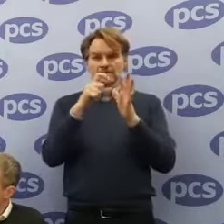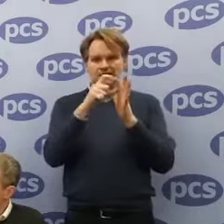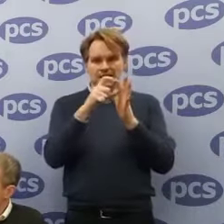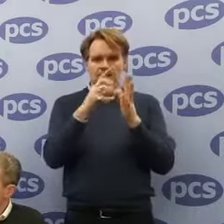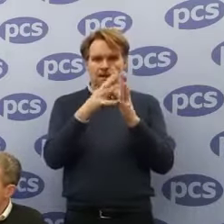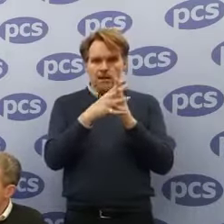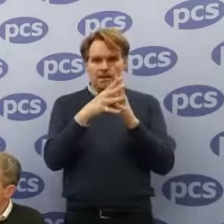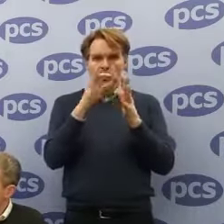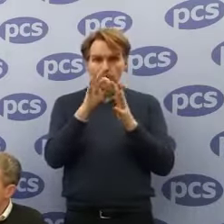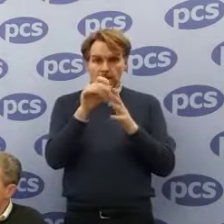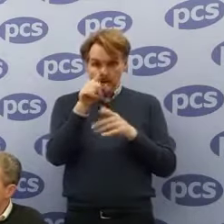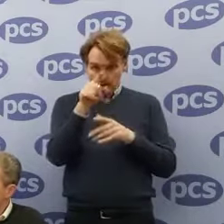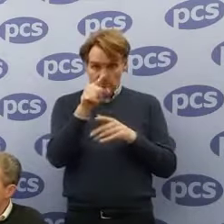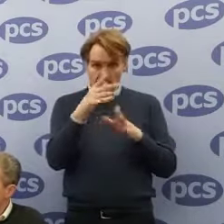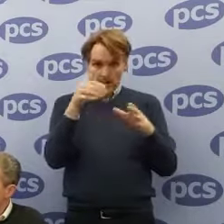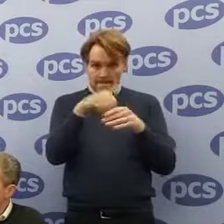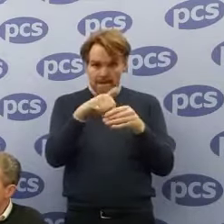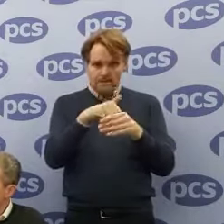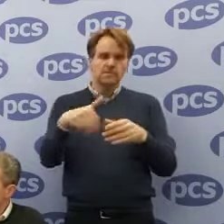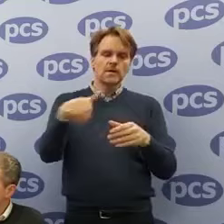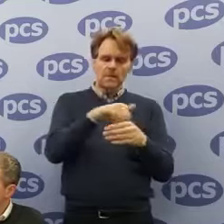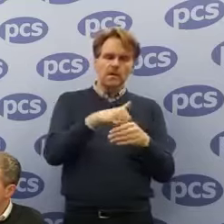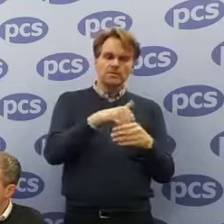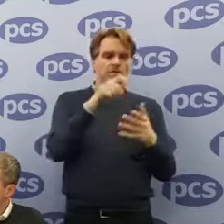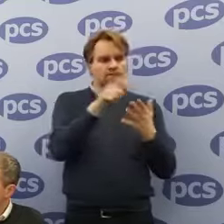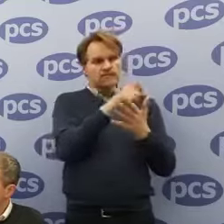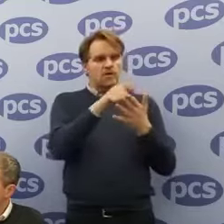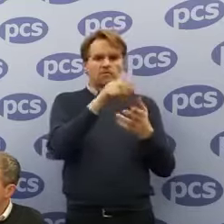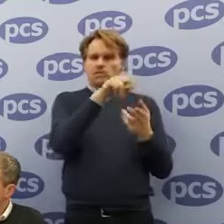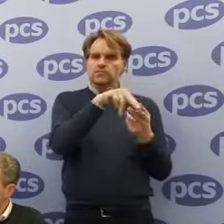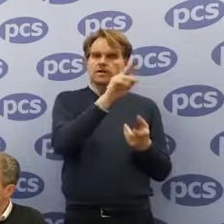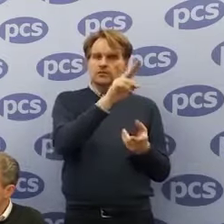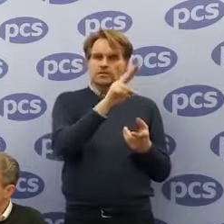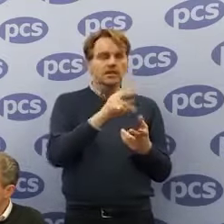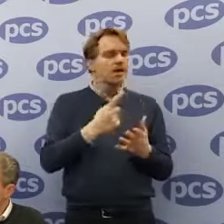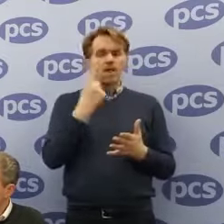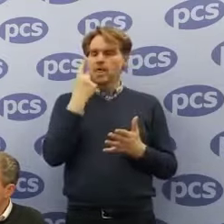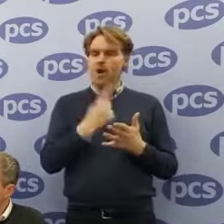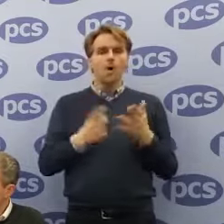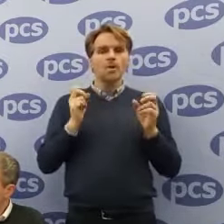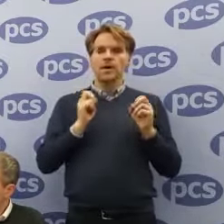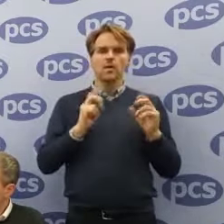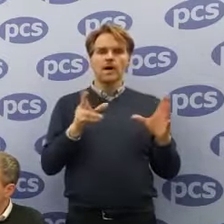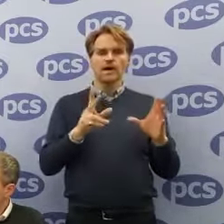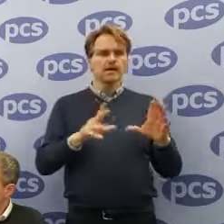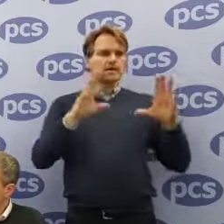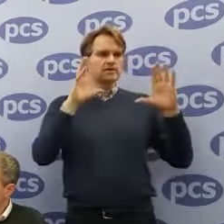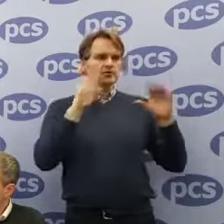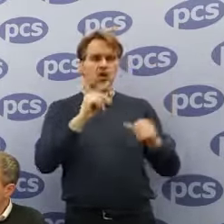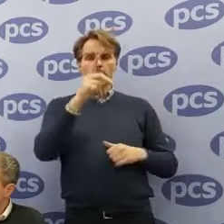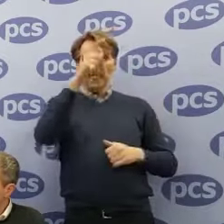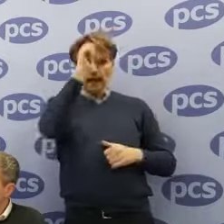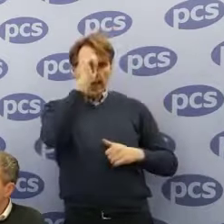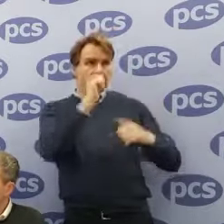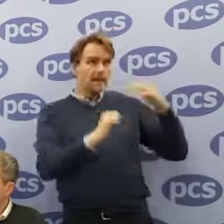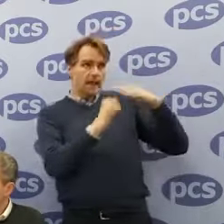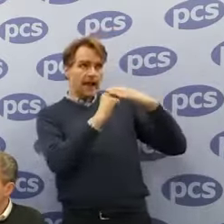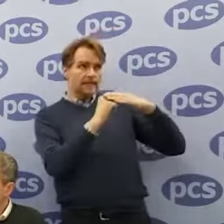campaign, because the only way of getting those issues addressed is by breaking the cap, because it's the cap that prevents the DWP